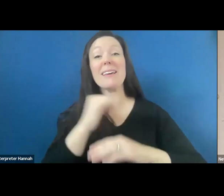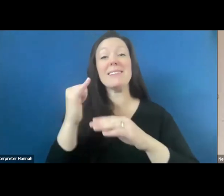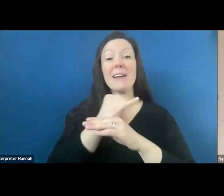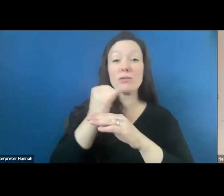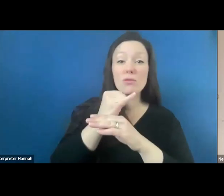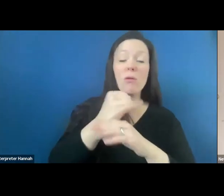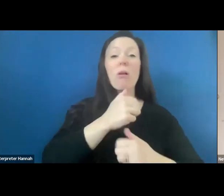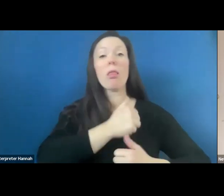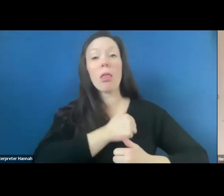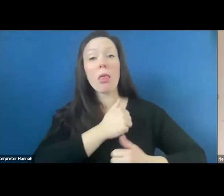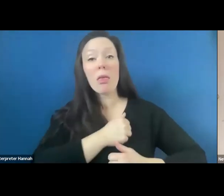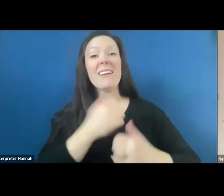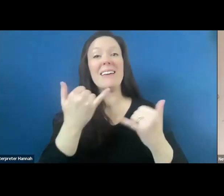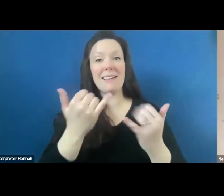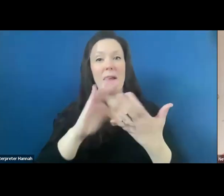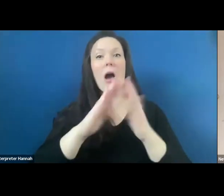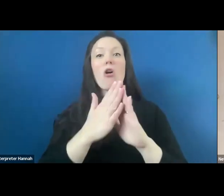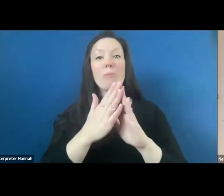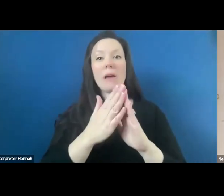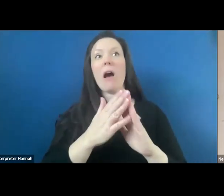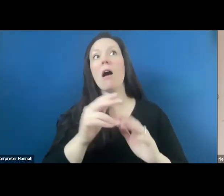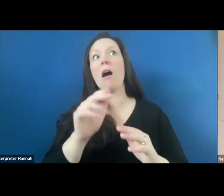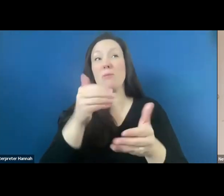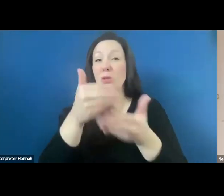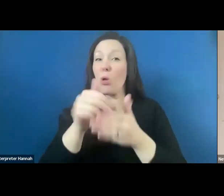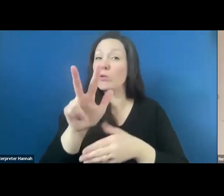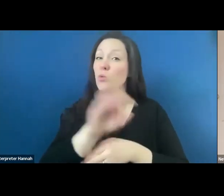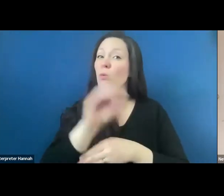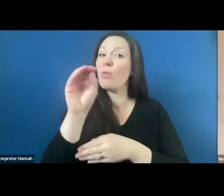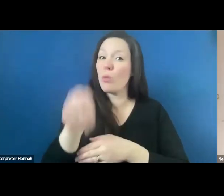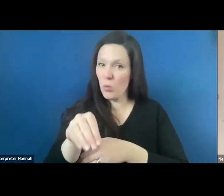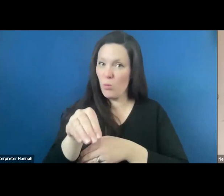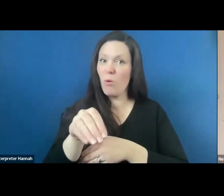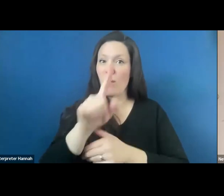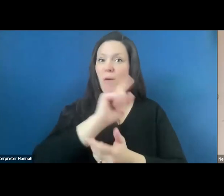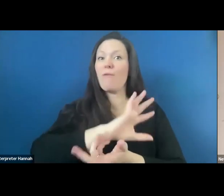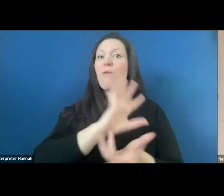more than two and a half percent, nearly 3% of total emissions